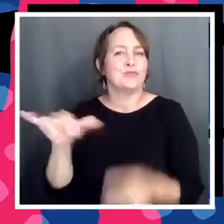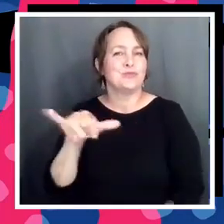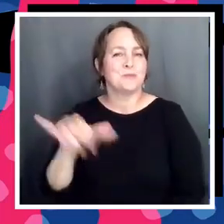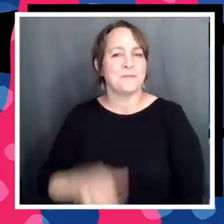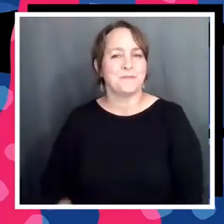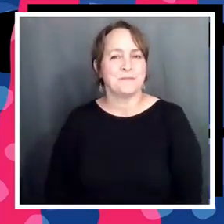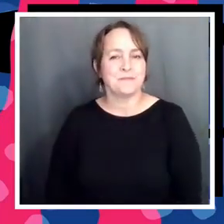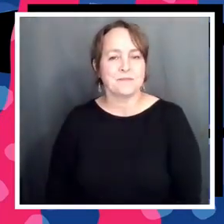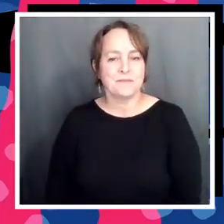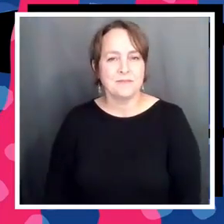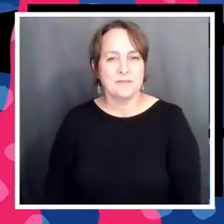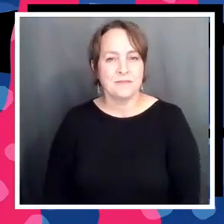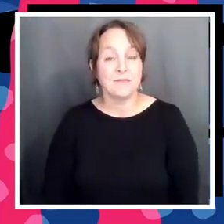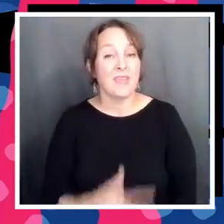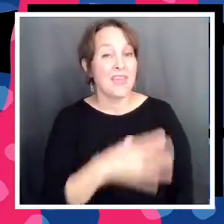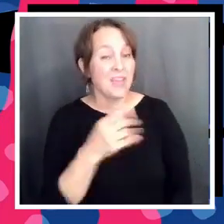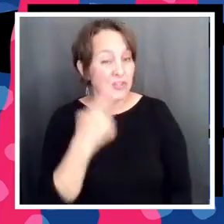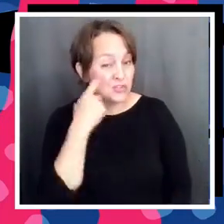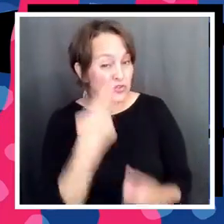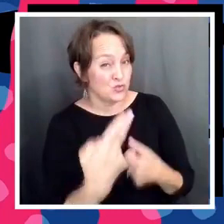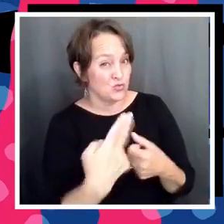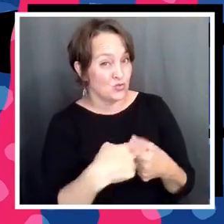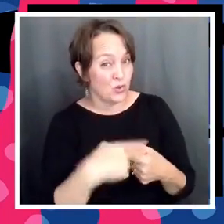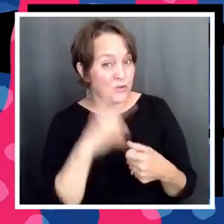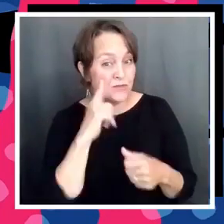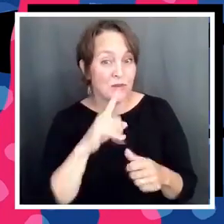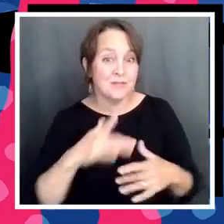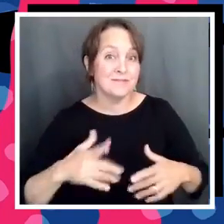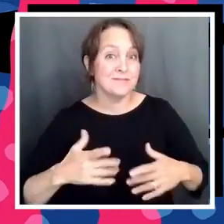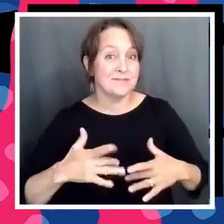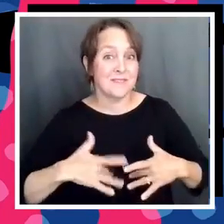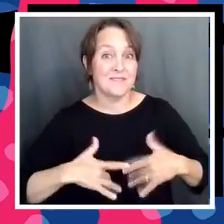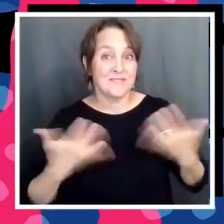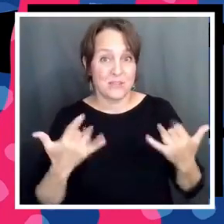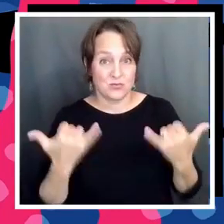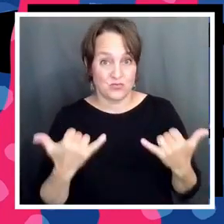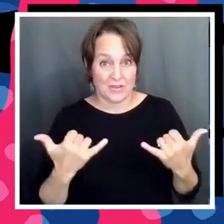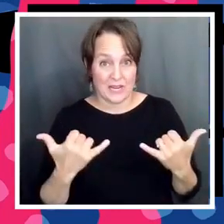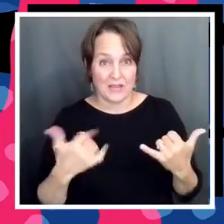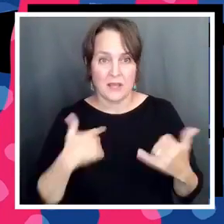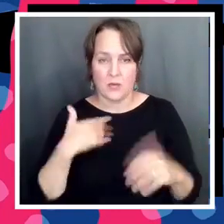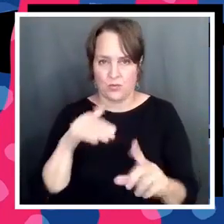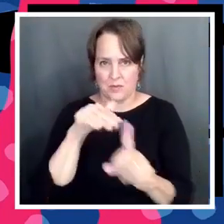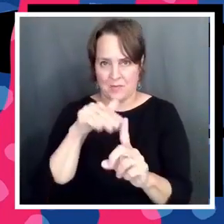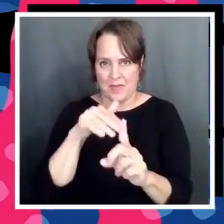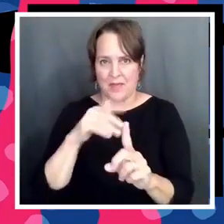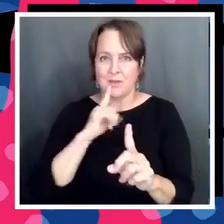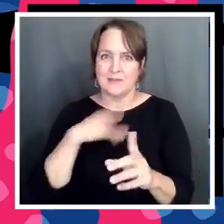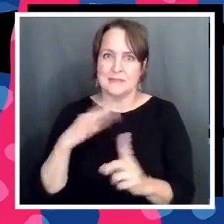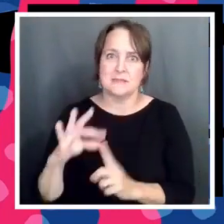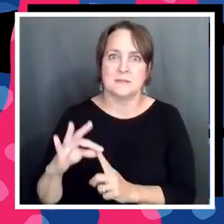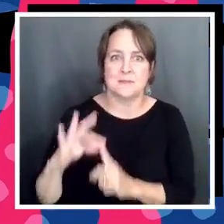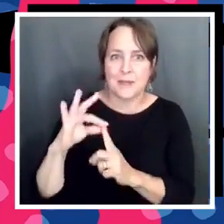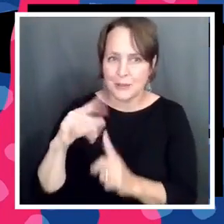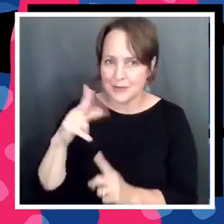LIVE, SHARE YOUR STORY, TAG APPARENT. TAG APPARENT IN THE COMMENTS BELOW SO THEY CAN SHARE THEIR